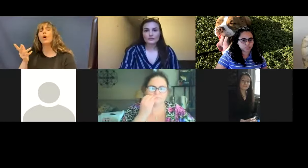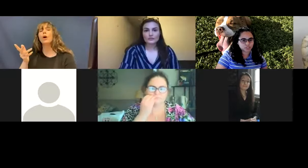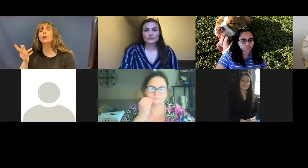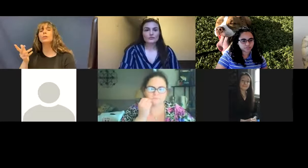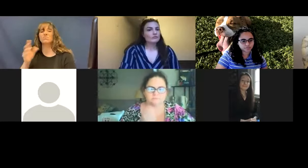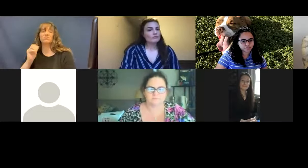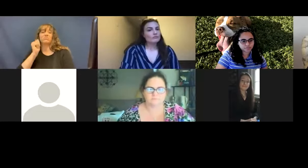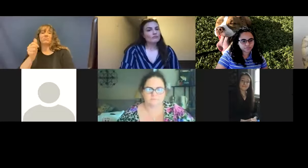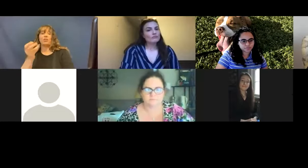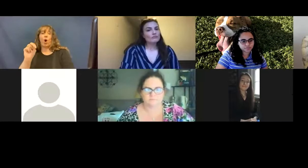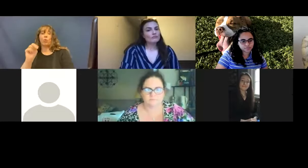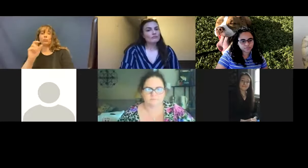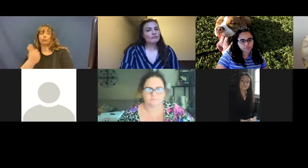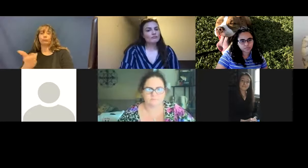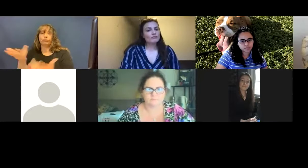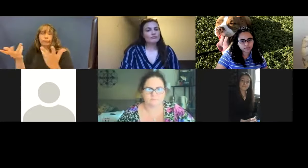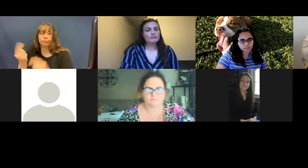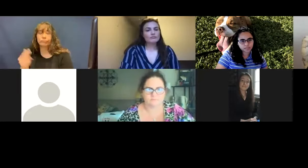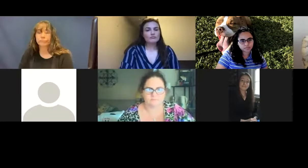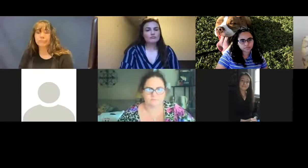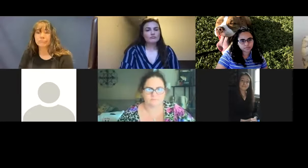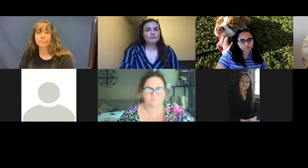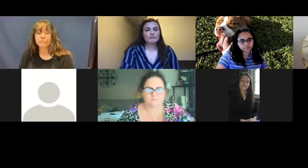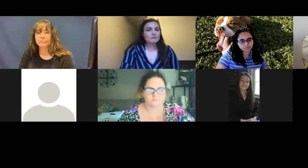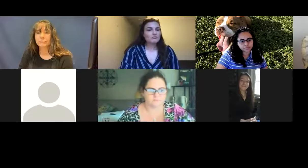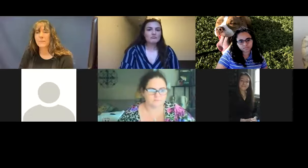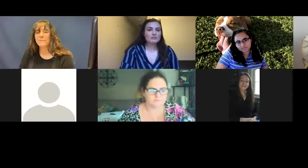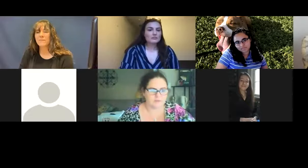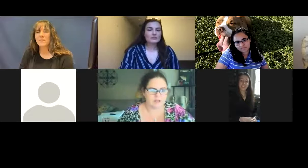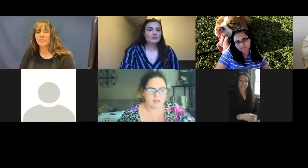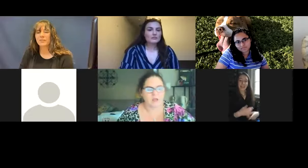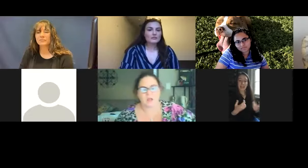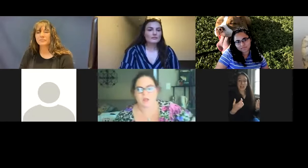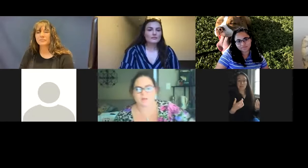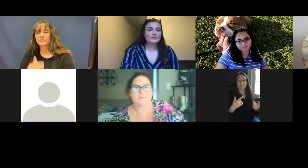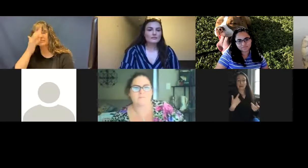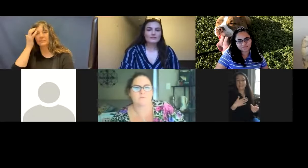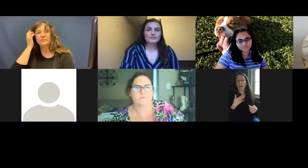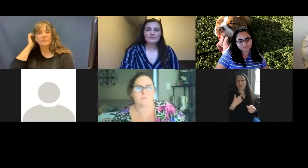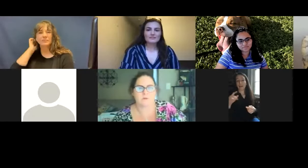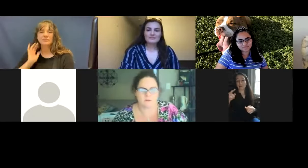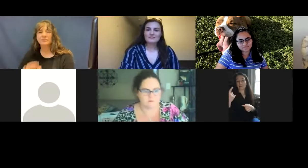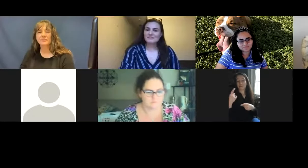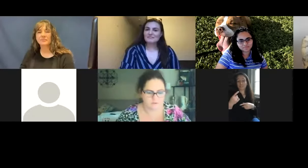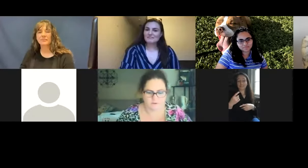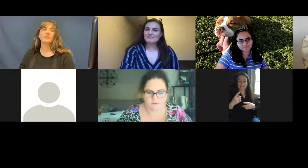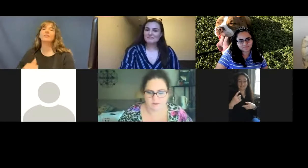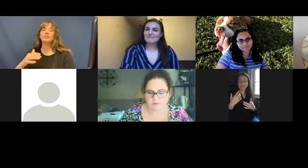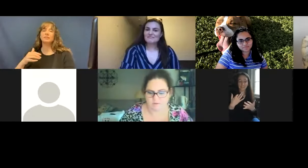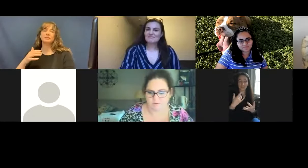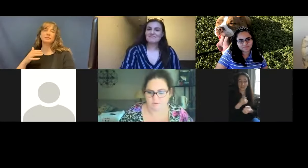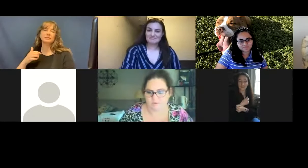of approach"? >> DR. JENNIFER MILLER: I'll go first. I loved